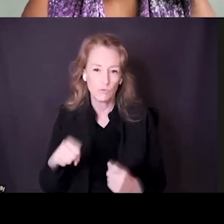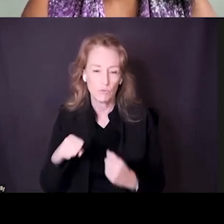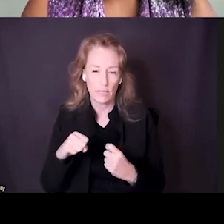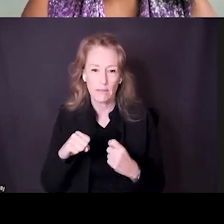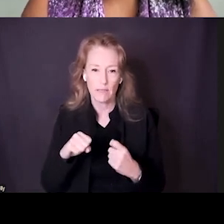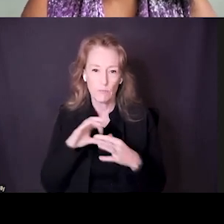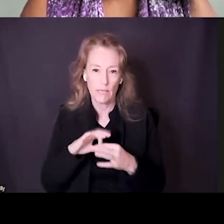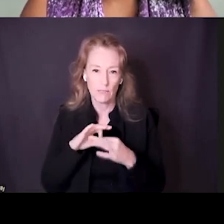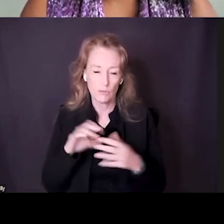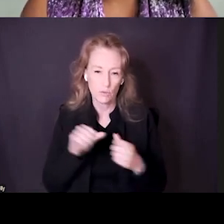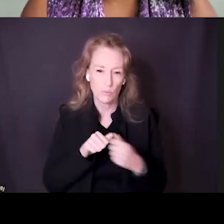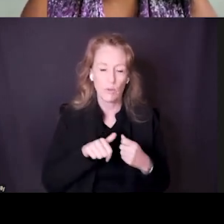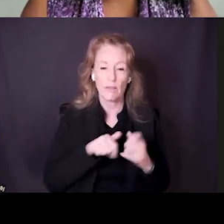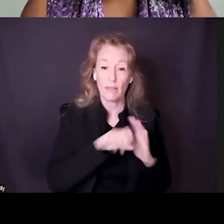SO WE ARE EXCITED.